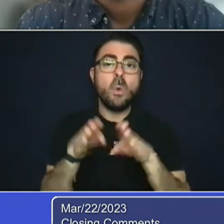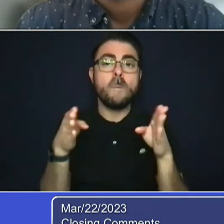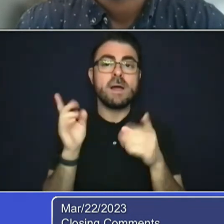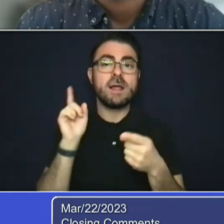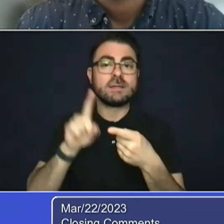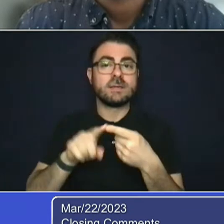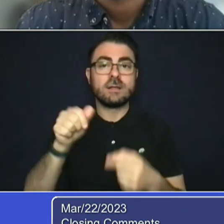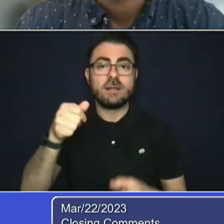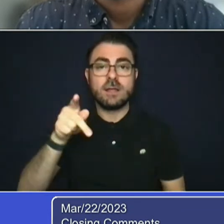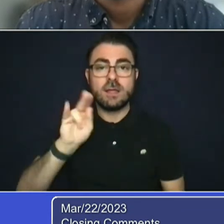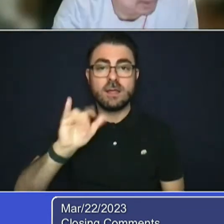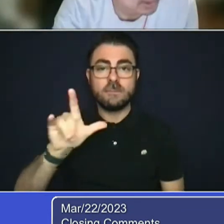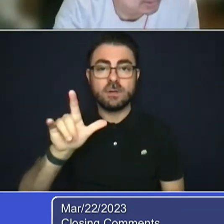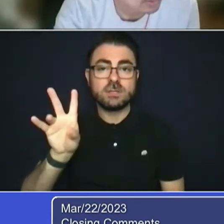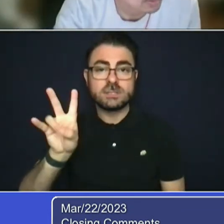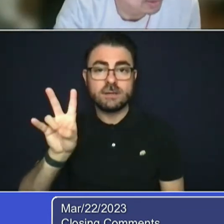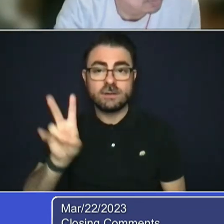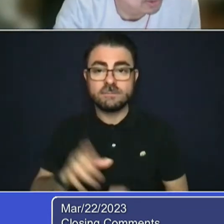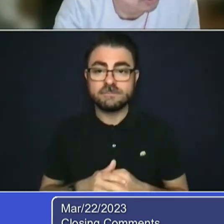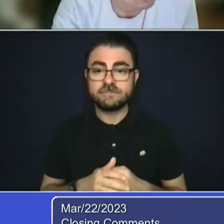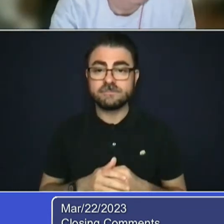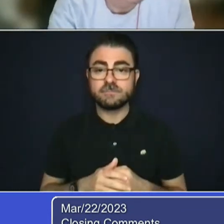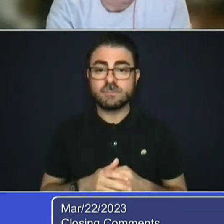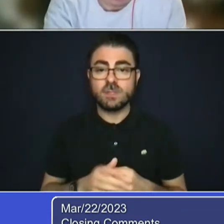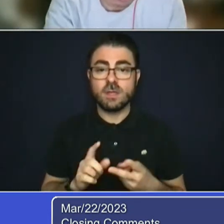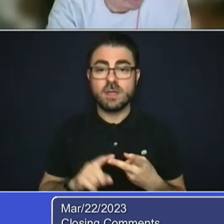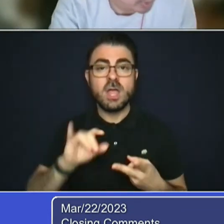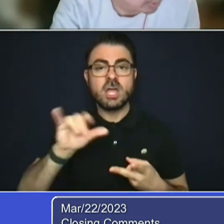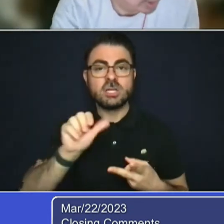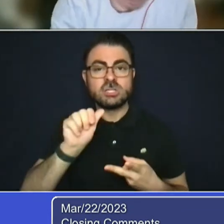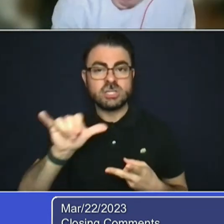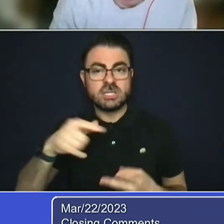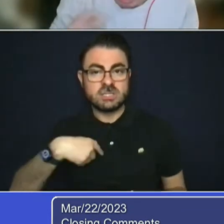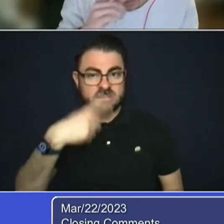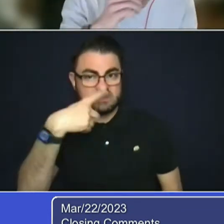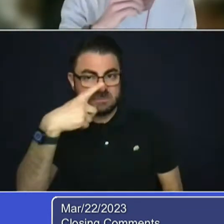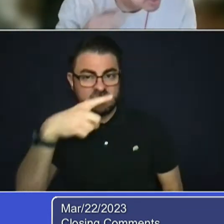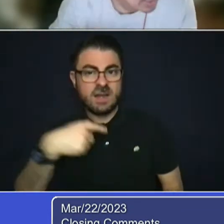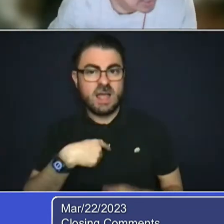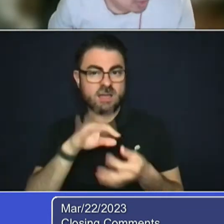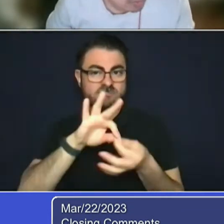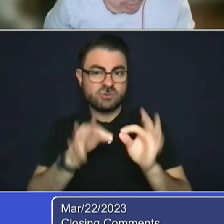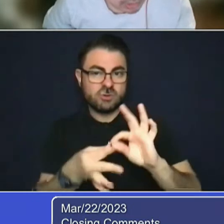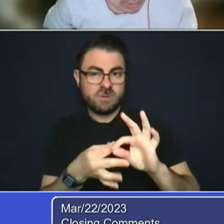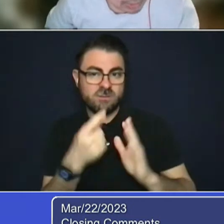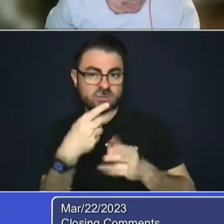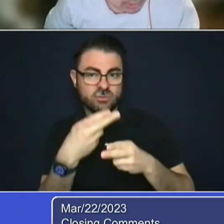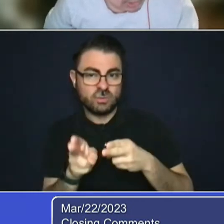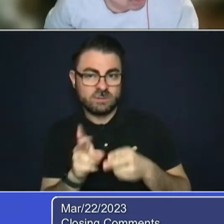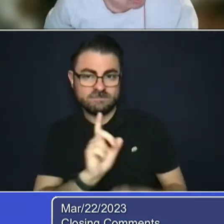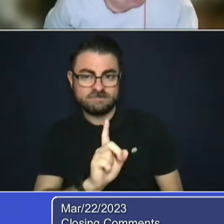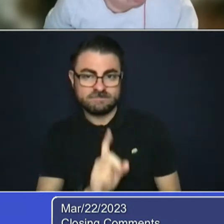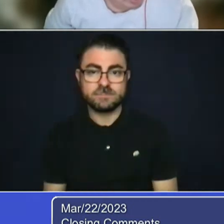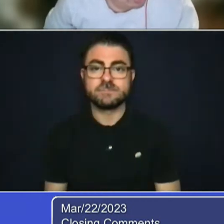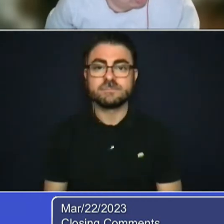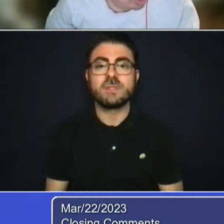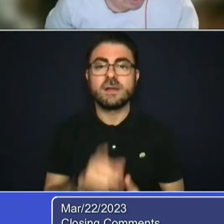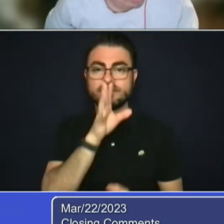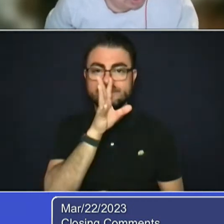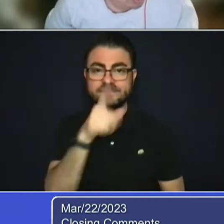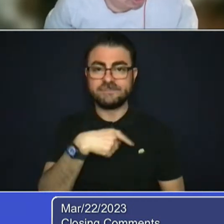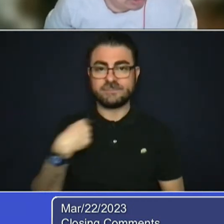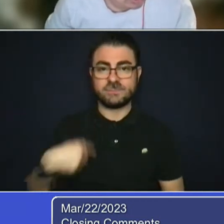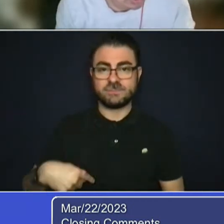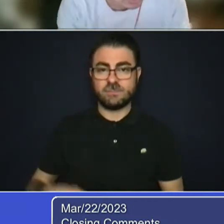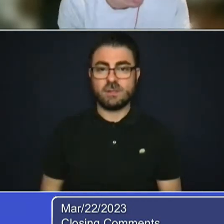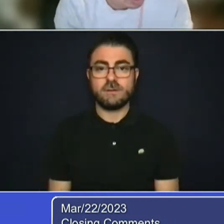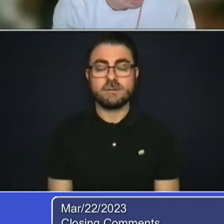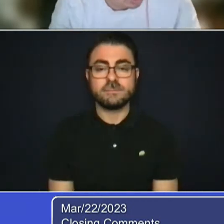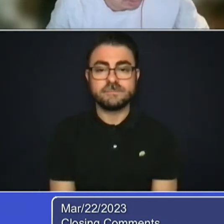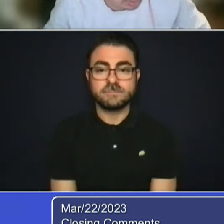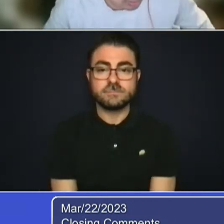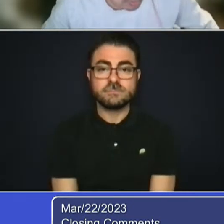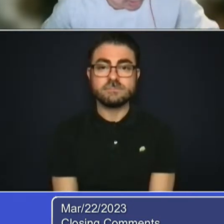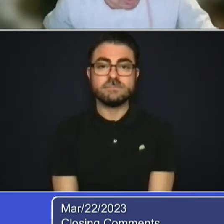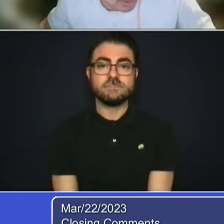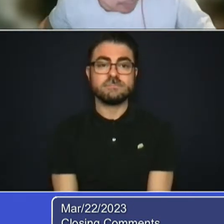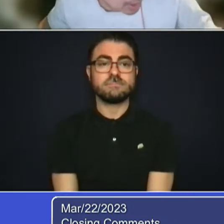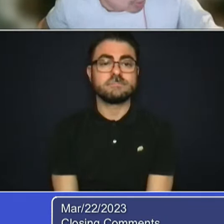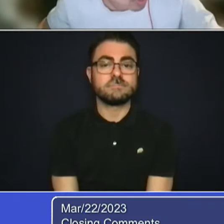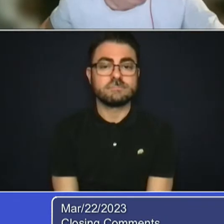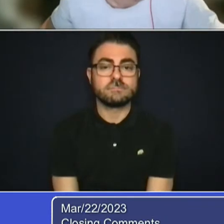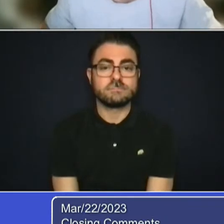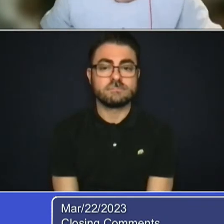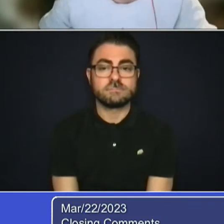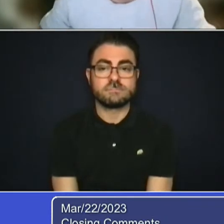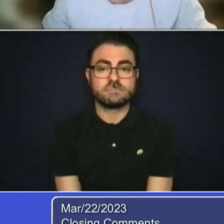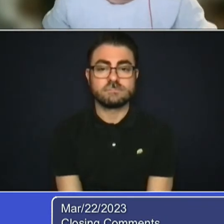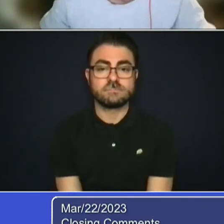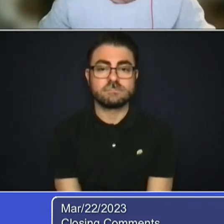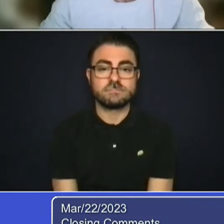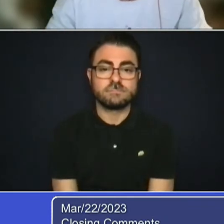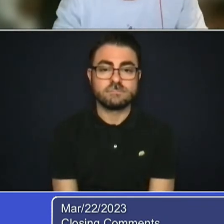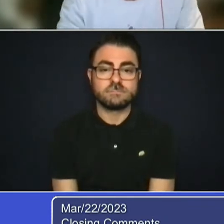ENERGY FUND AND YOU WILL HAVE